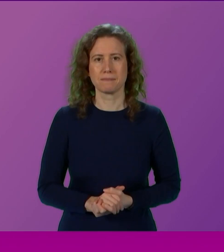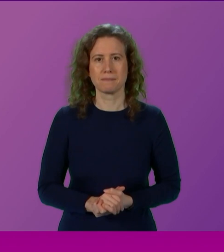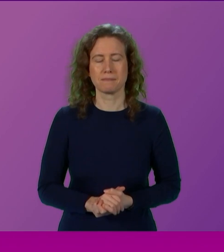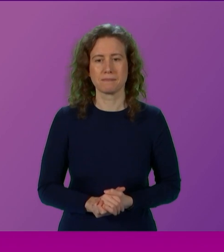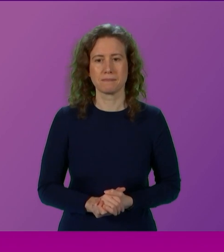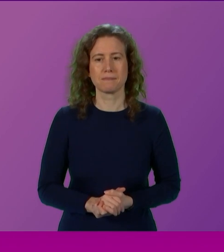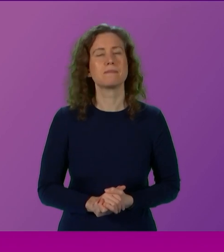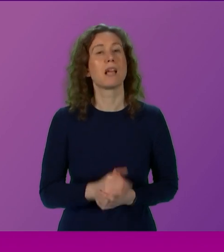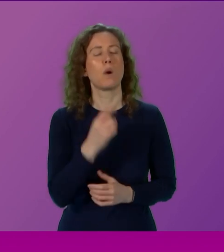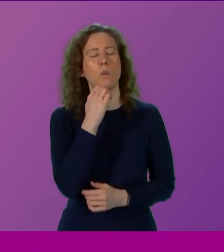I will take one further question.